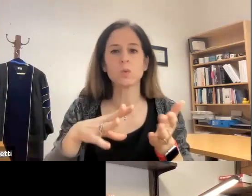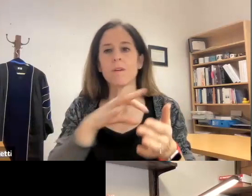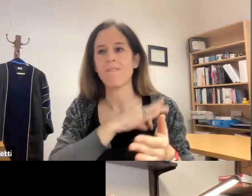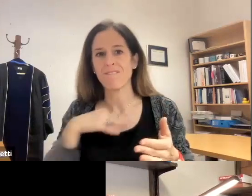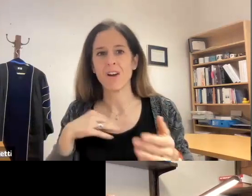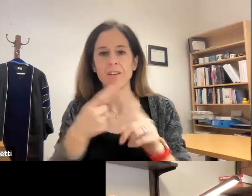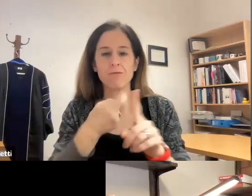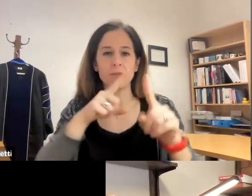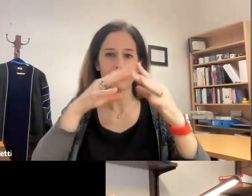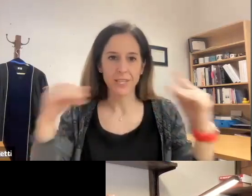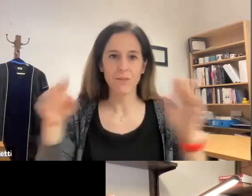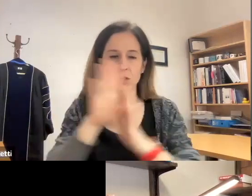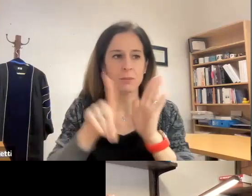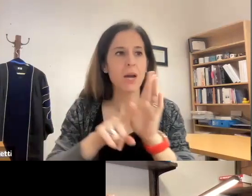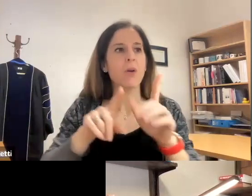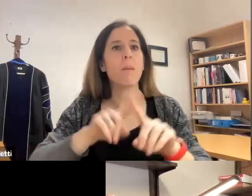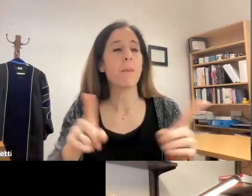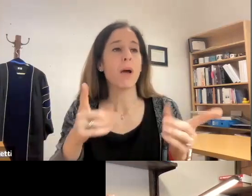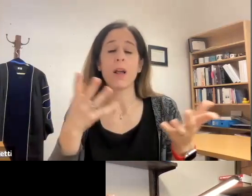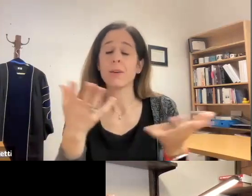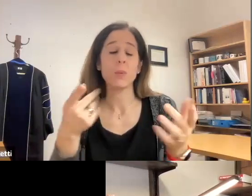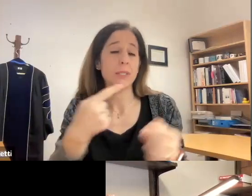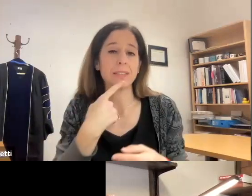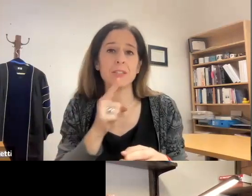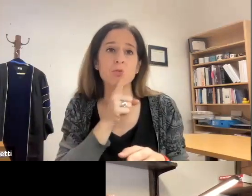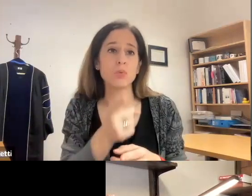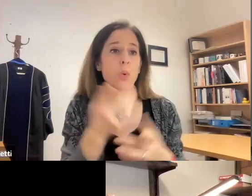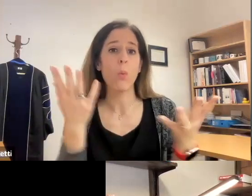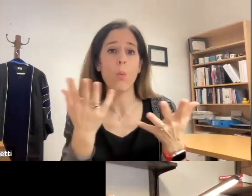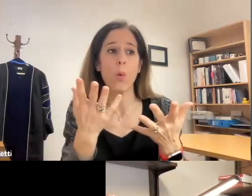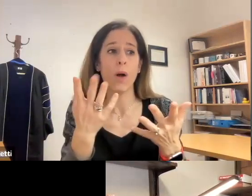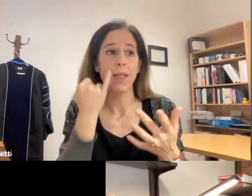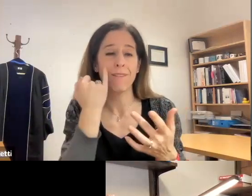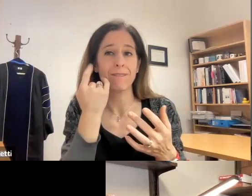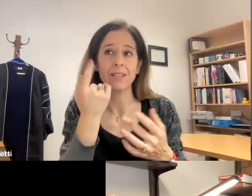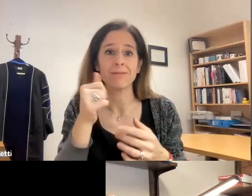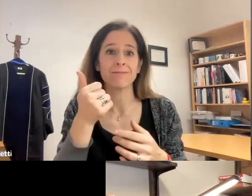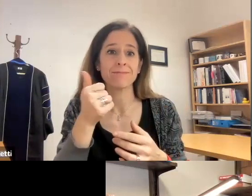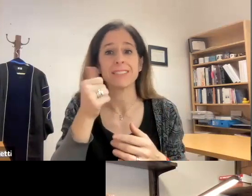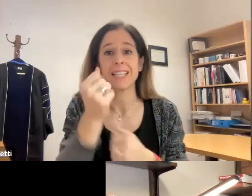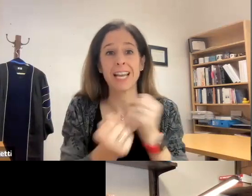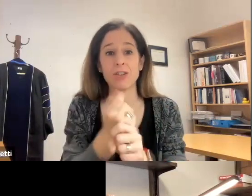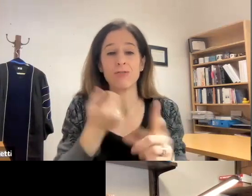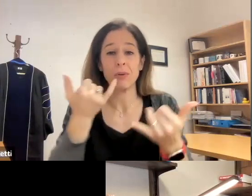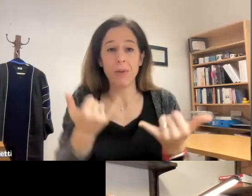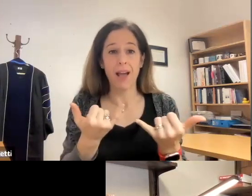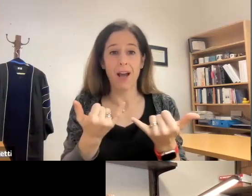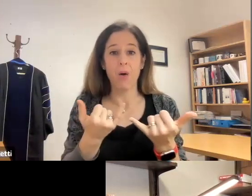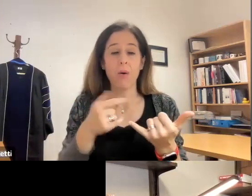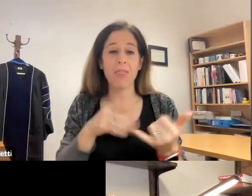more actively inclusive. Students, faculty from diverse backgrounds. But what you've said is true. What if 10 years